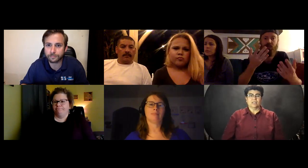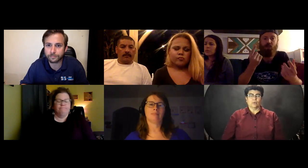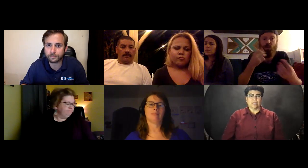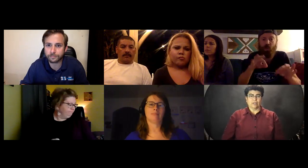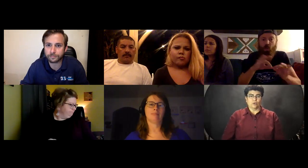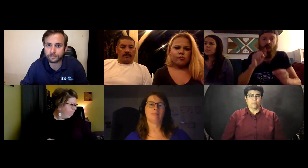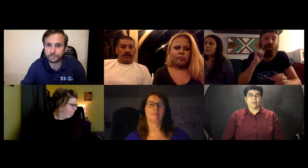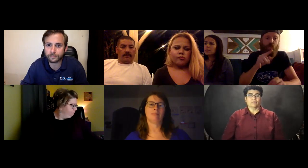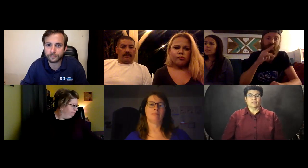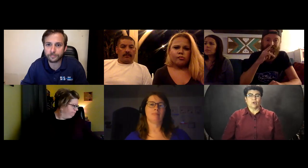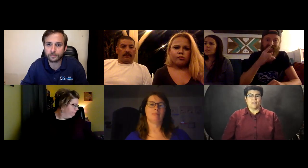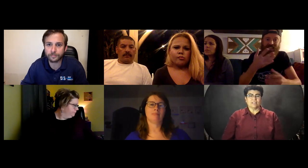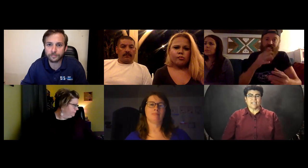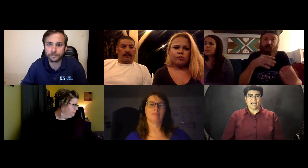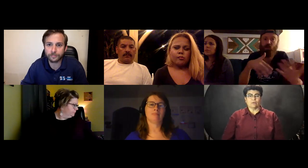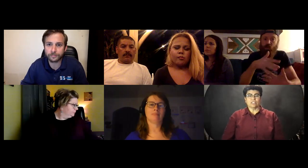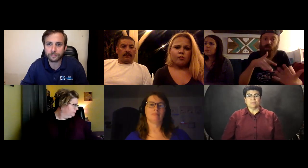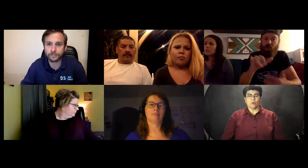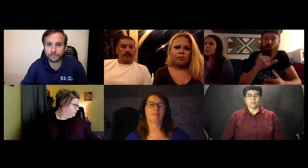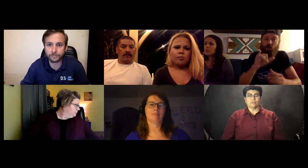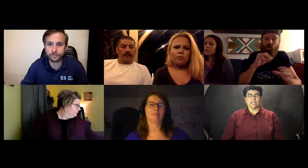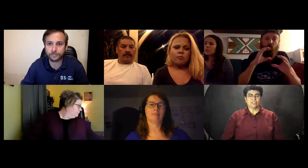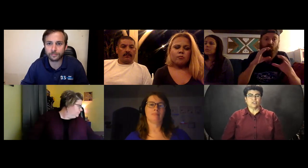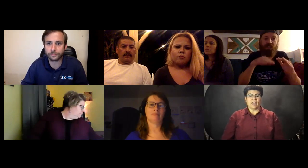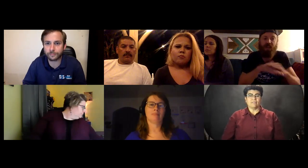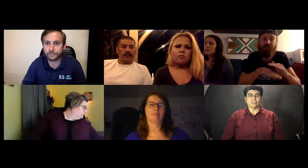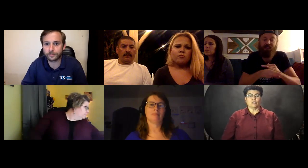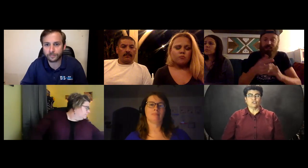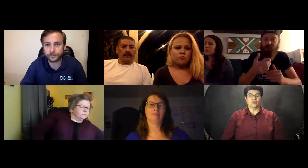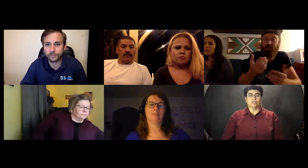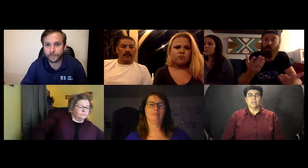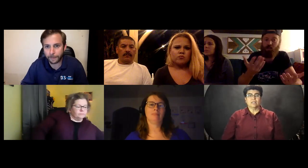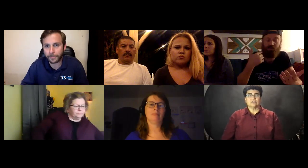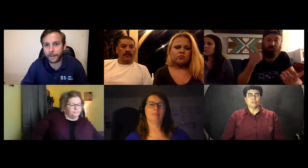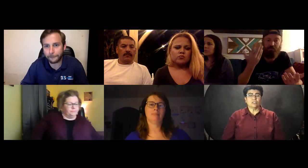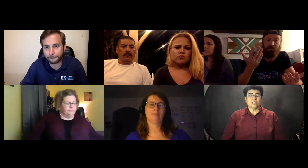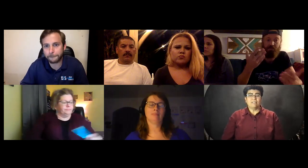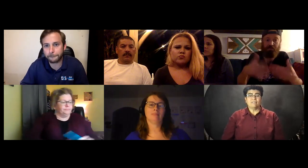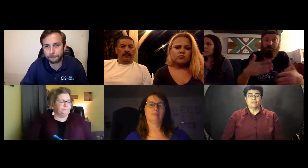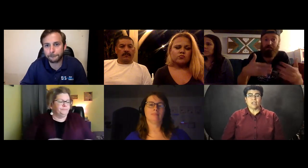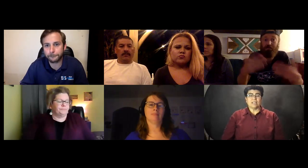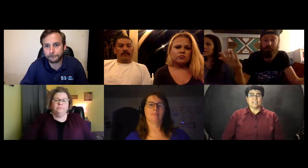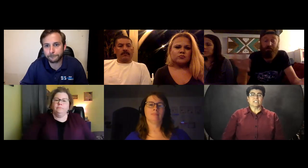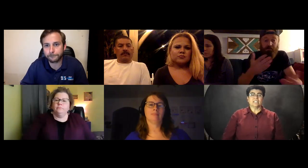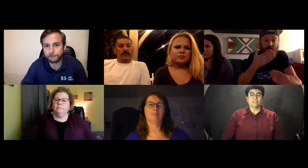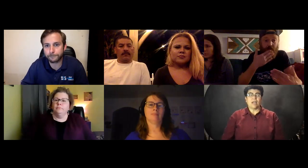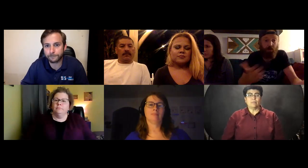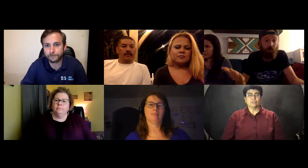we knew about you know having sign language and important for kids to have a social